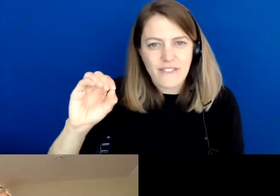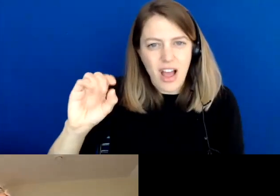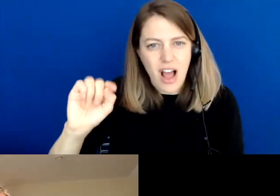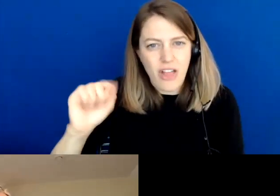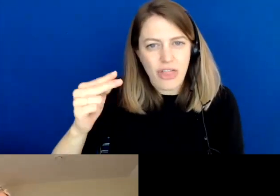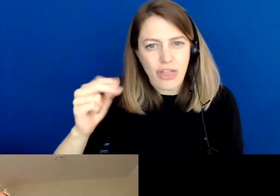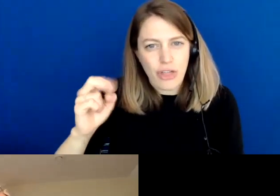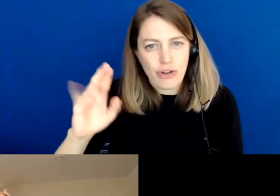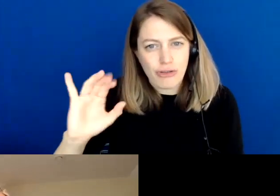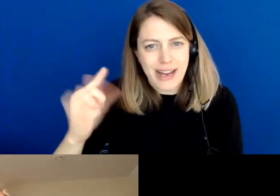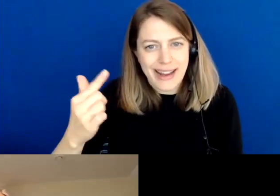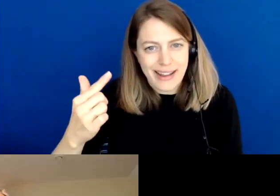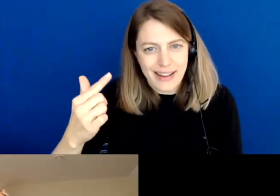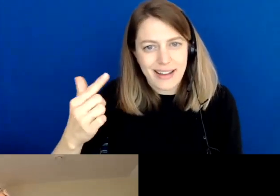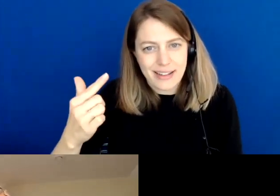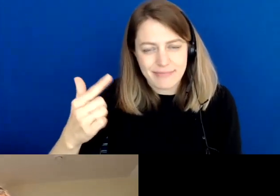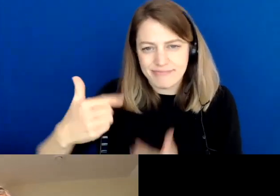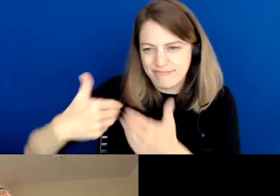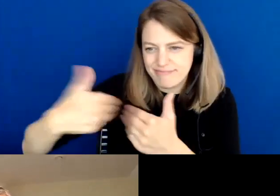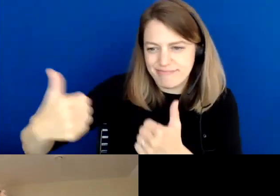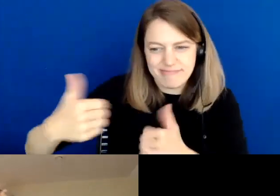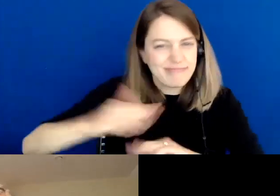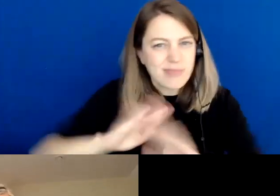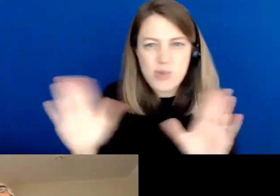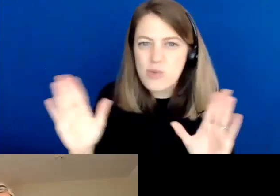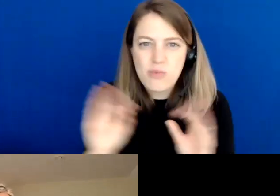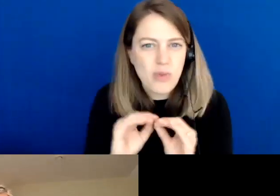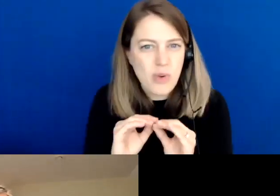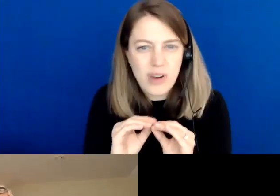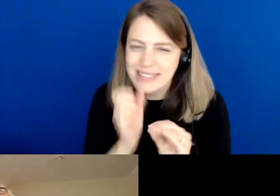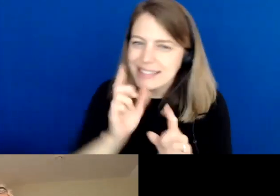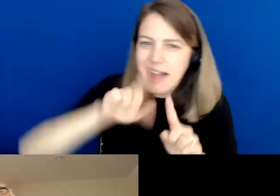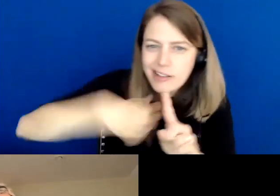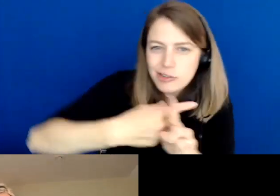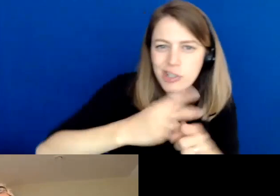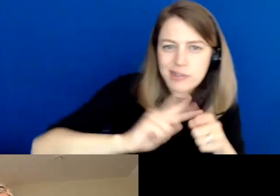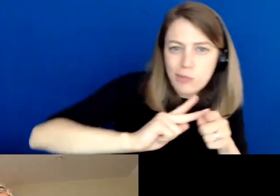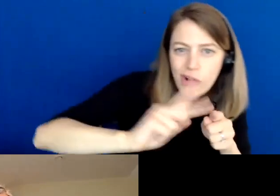an argument between just professionals or families